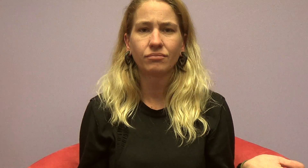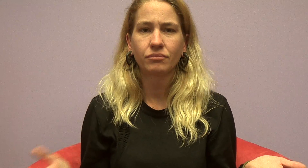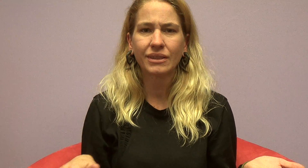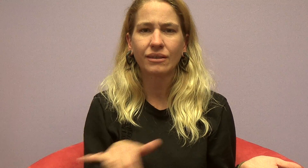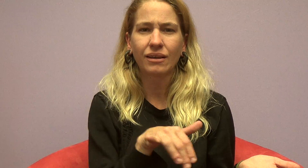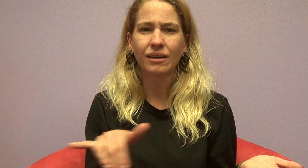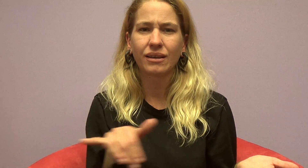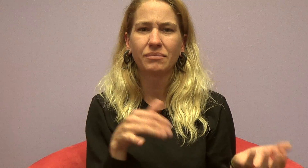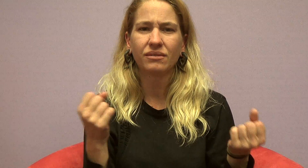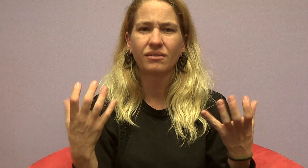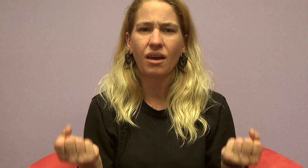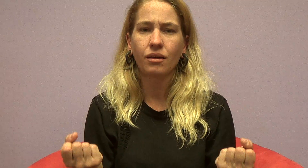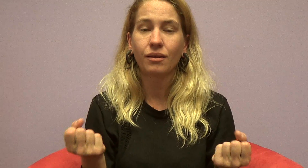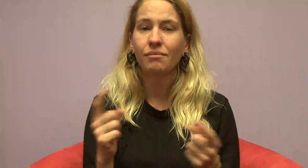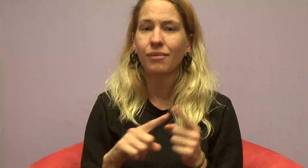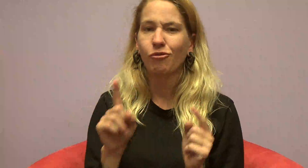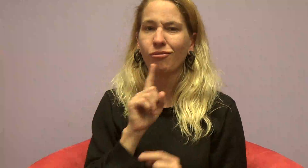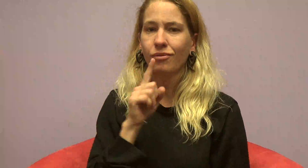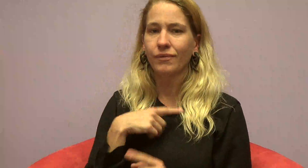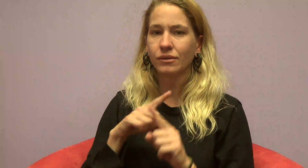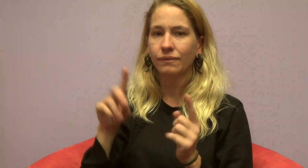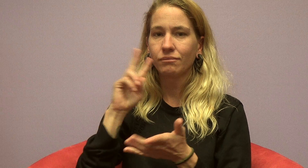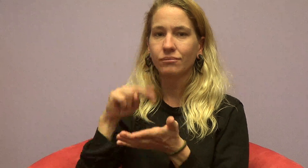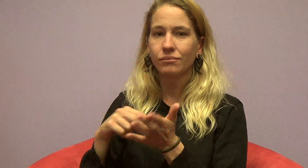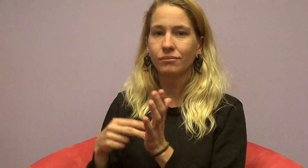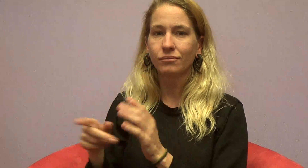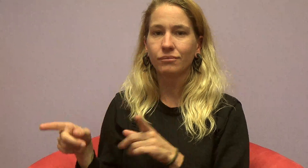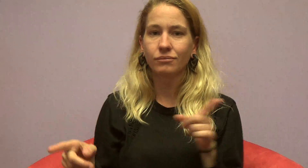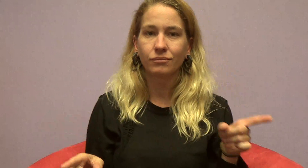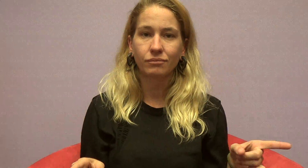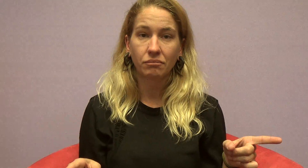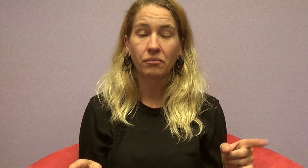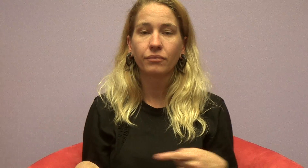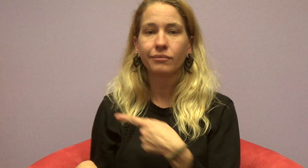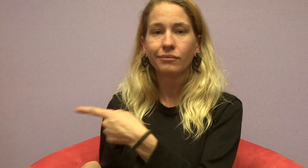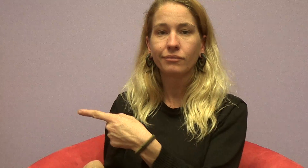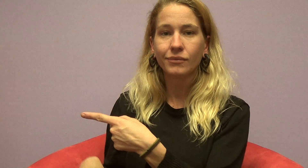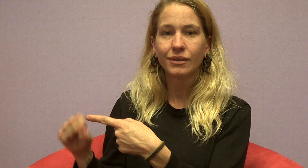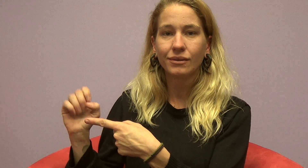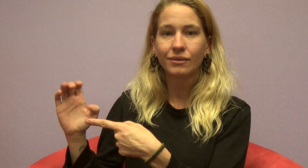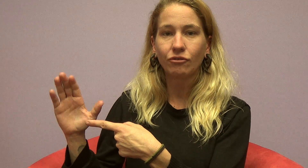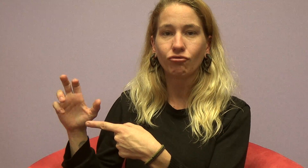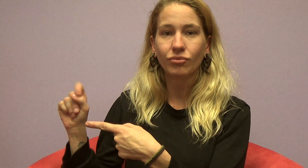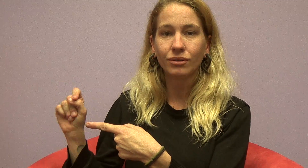Both same sign, but both mean two different things. Secret.